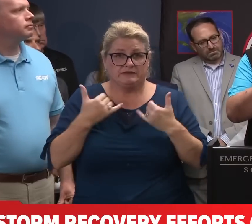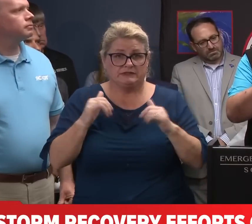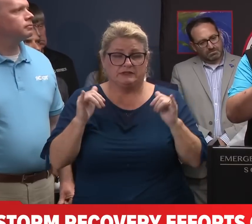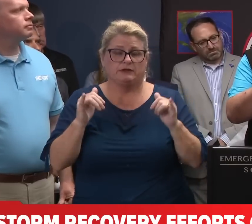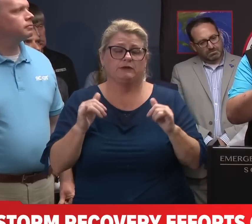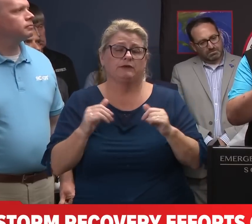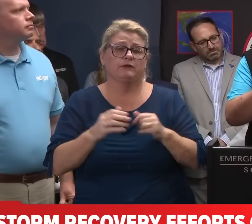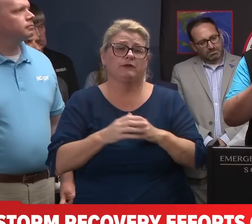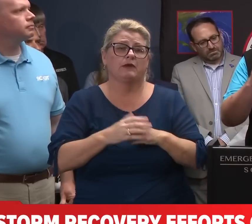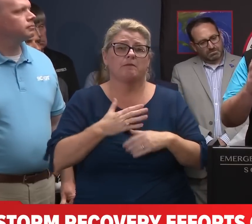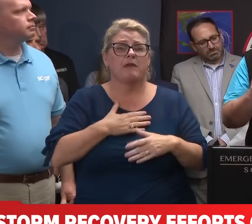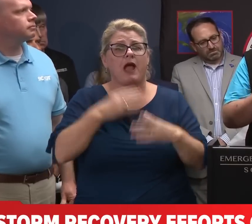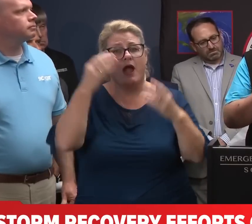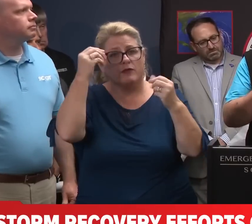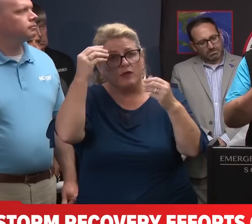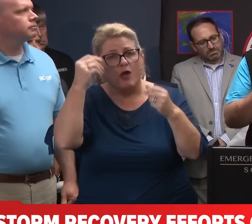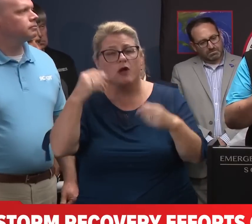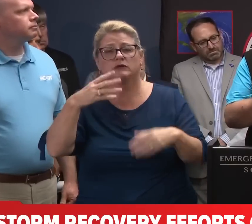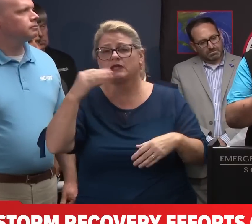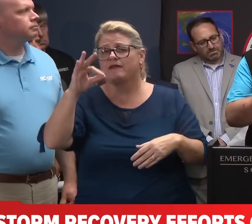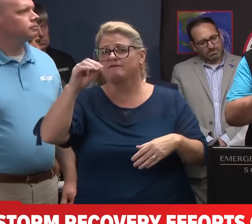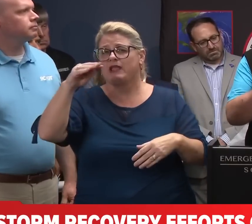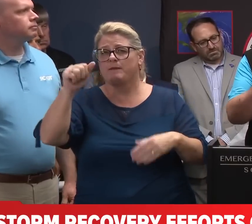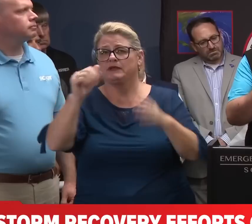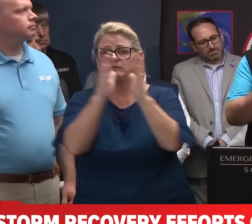um my thoughts and, and famous thoughts and prayers are with those that,